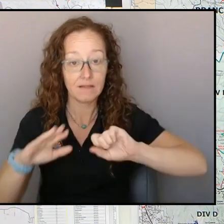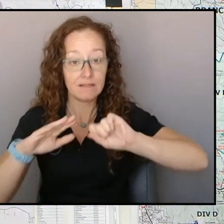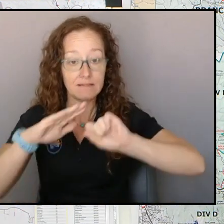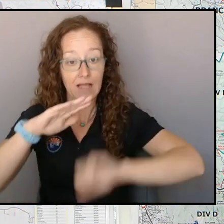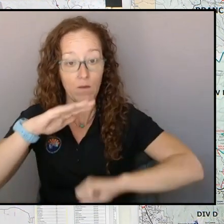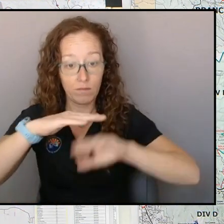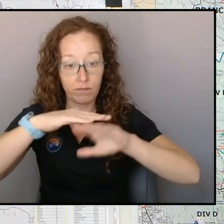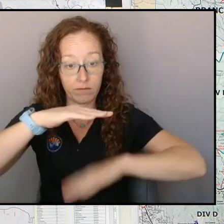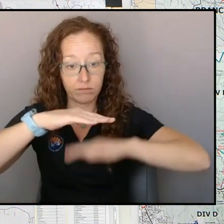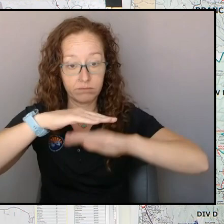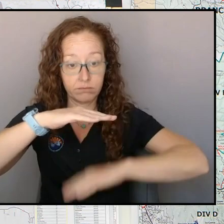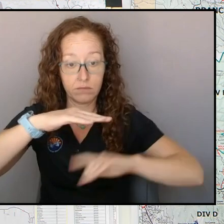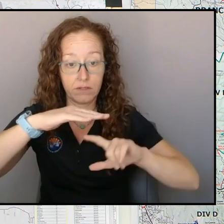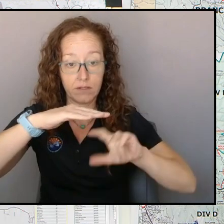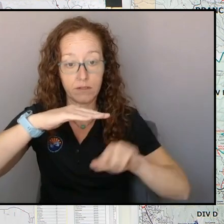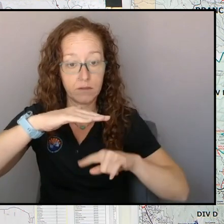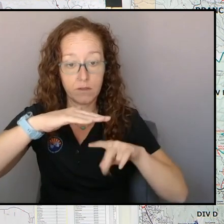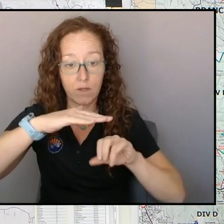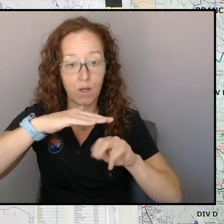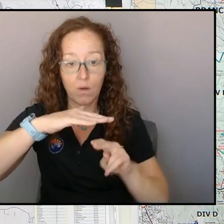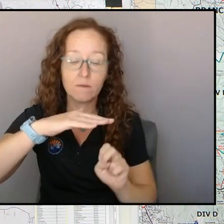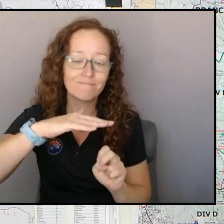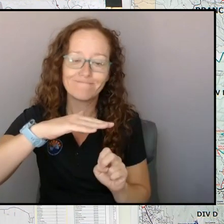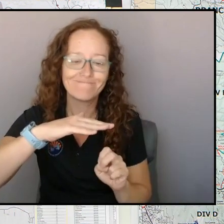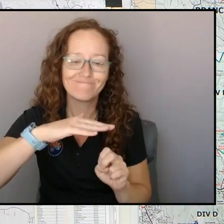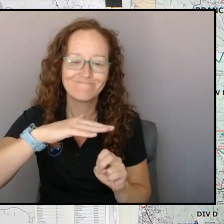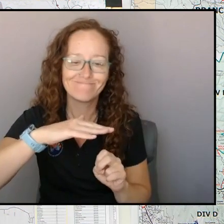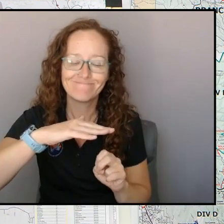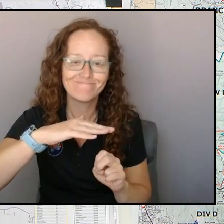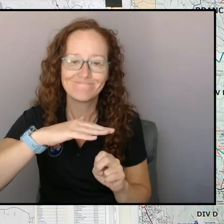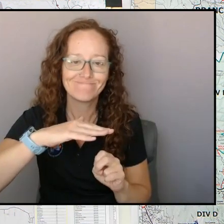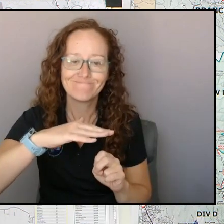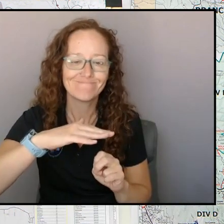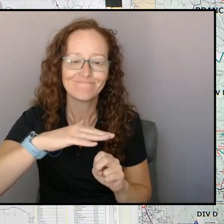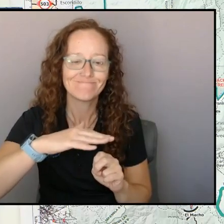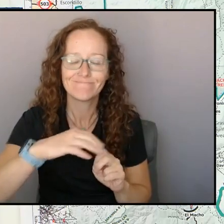we're not as favored today. Our ingredients in this area aren't